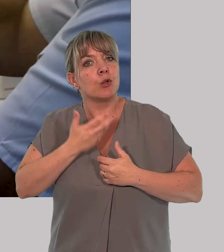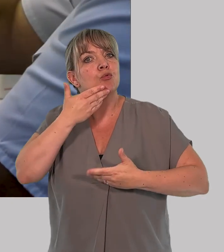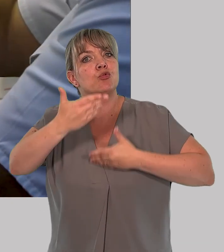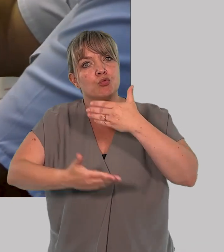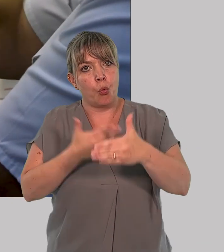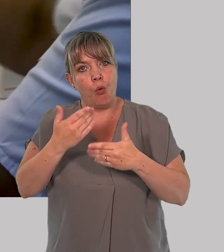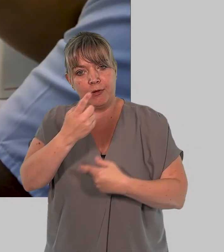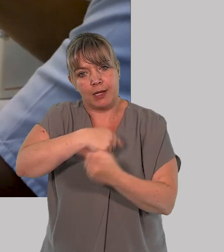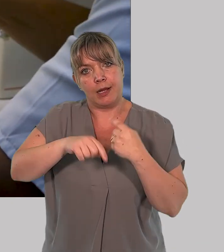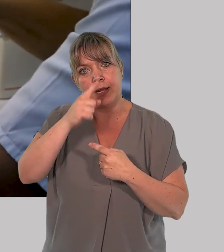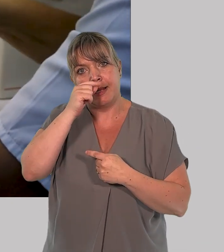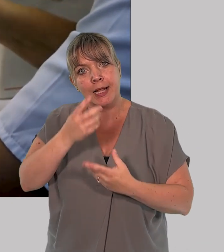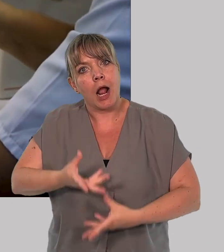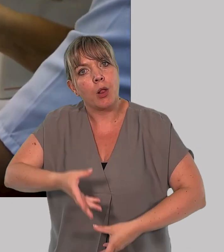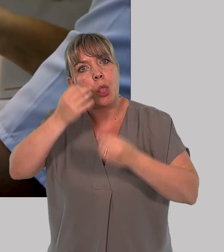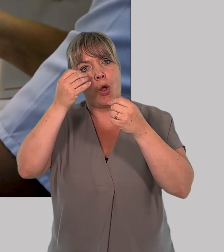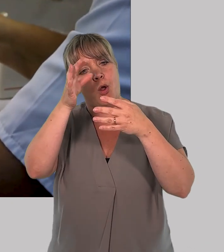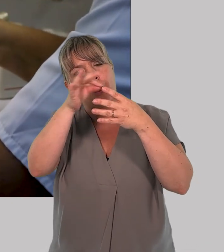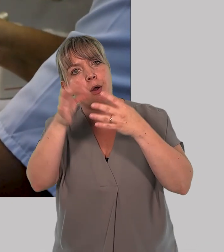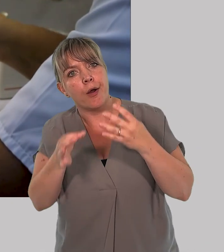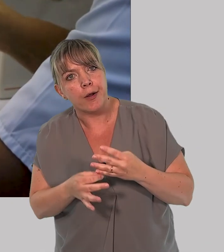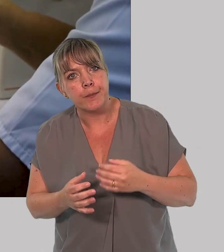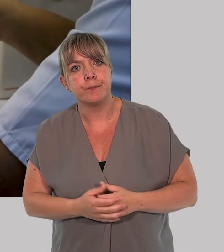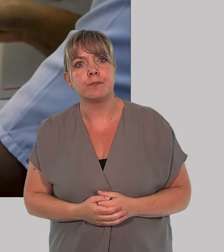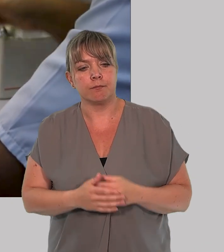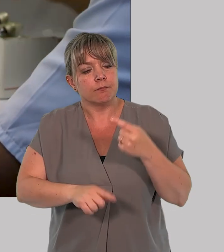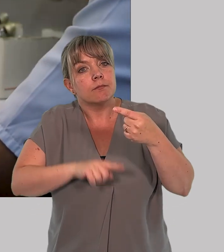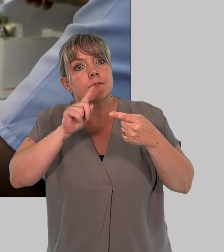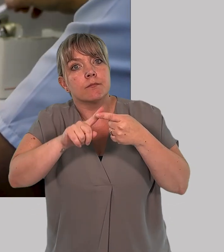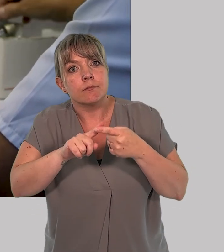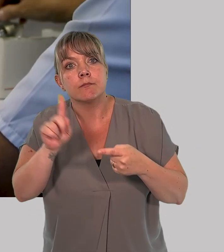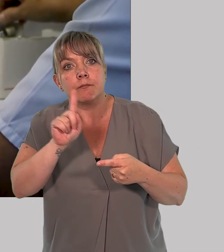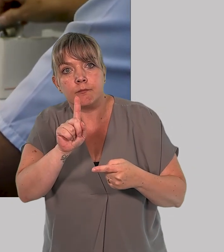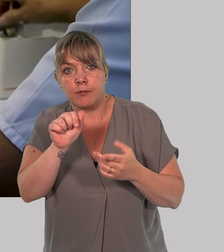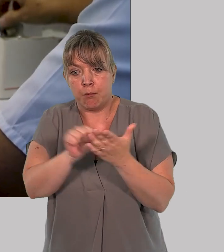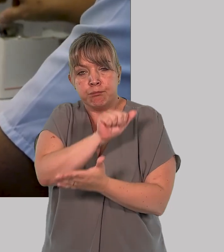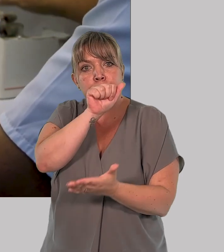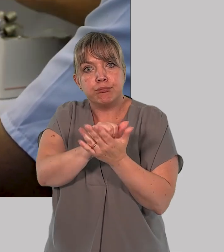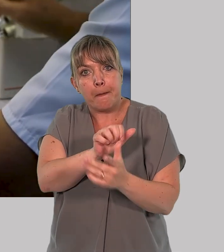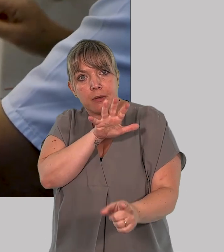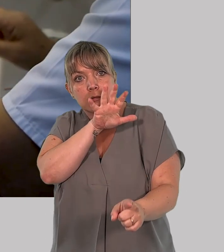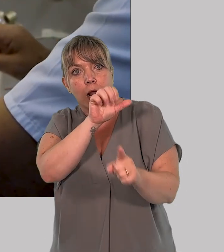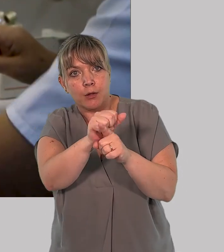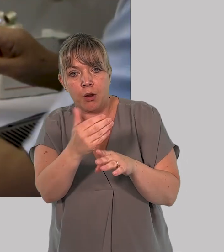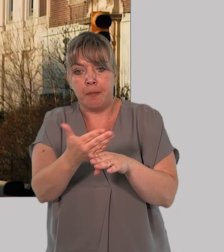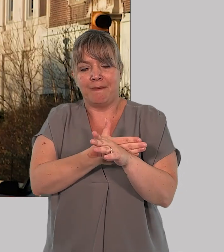First, proper diagnosis should be made before prescribing antibiotics.